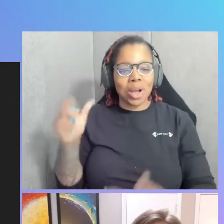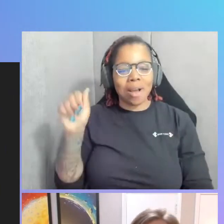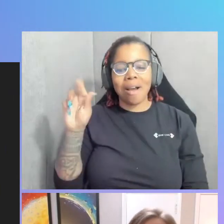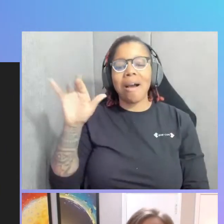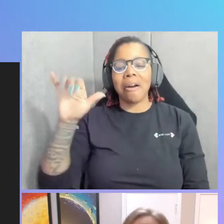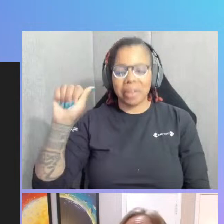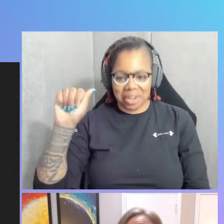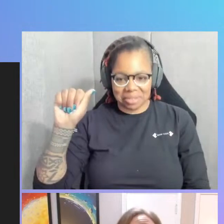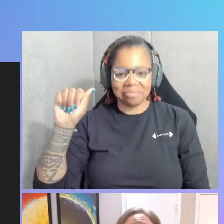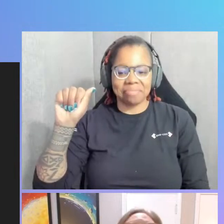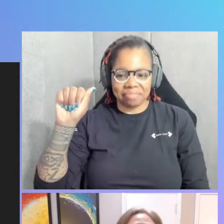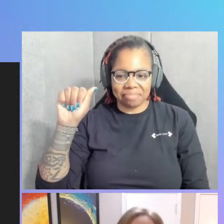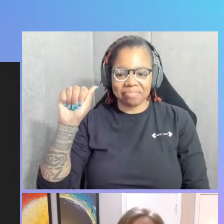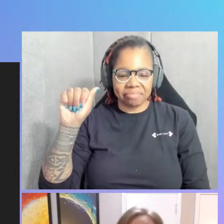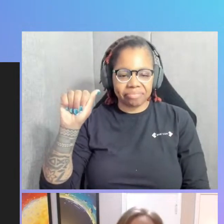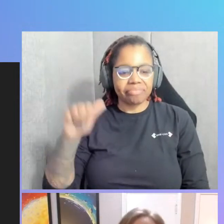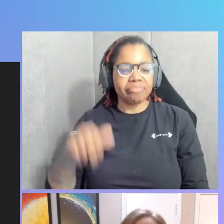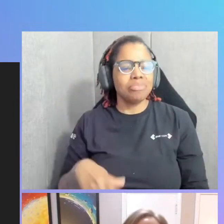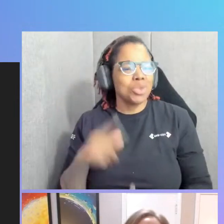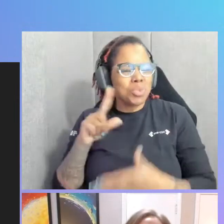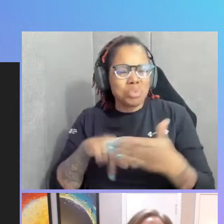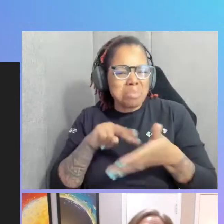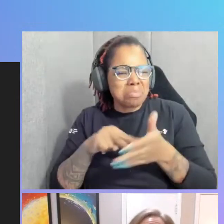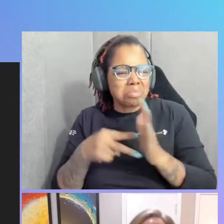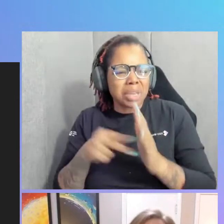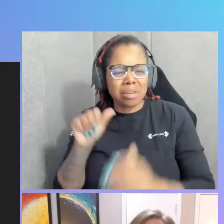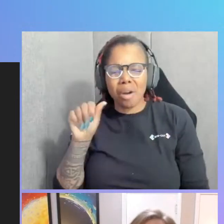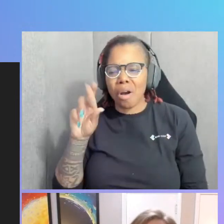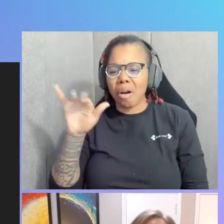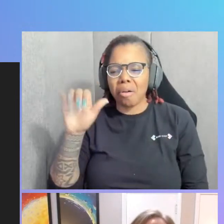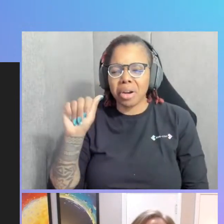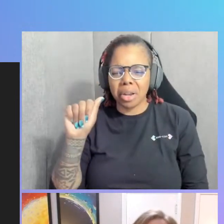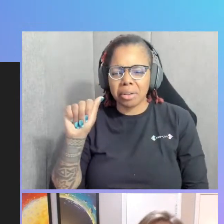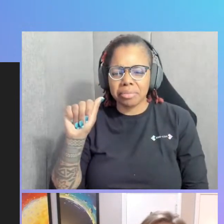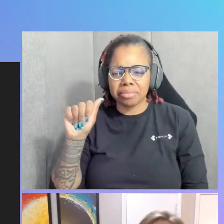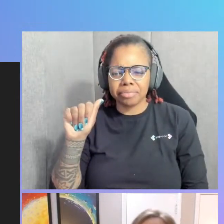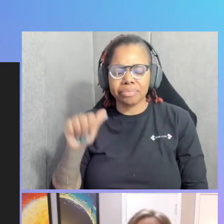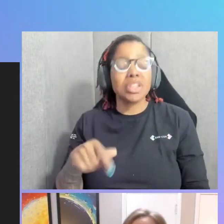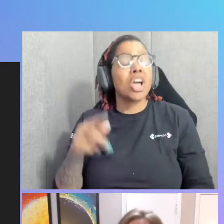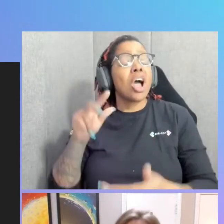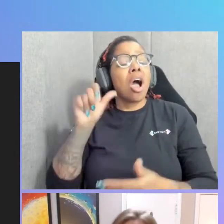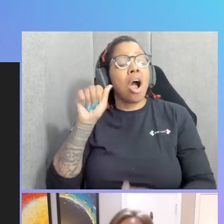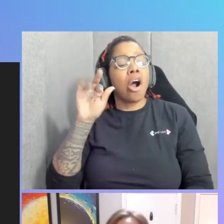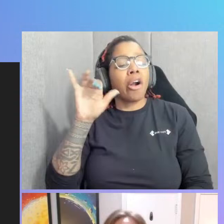is Aria? Aria stands for